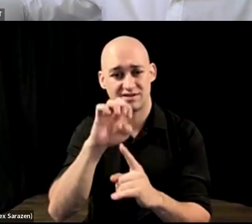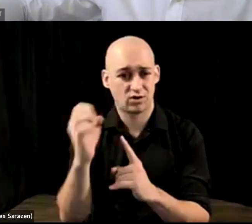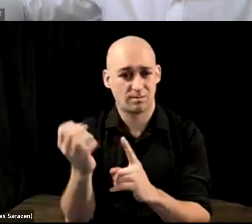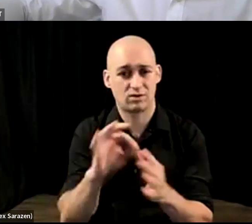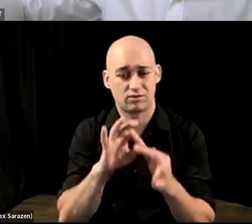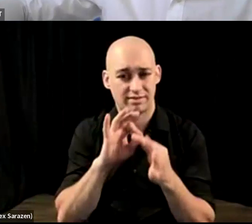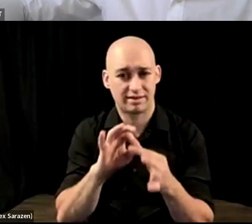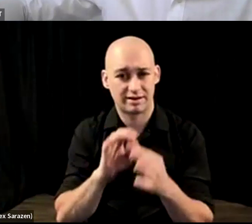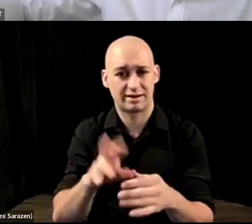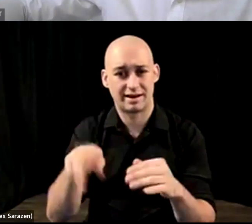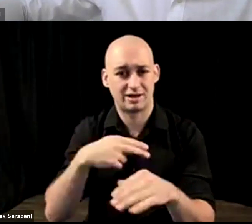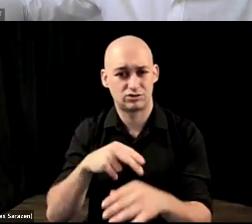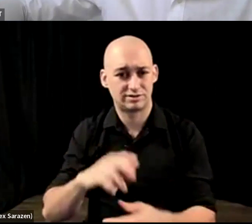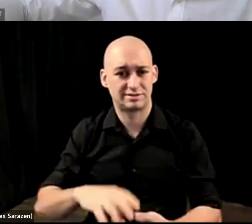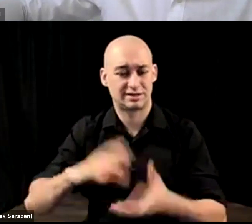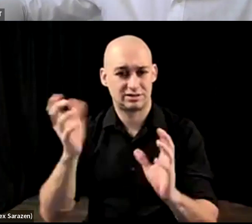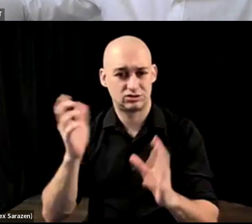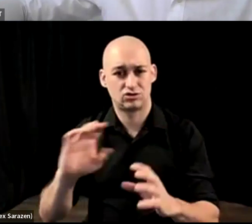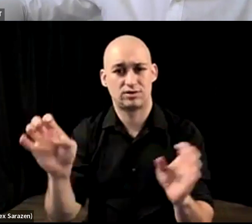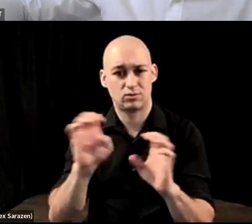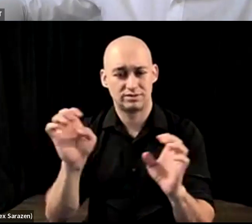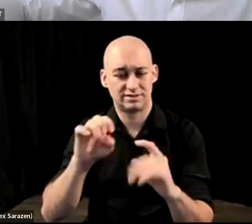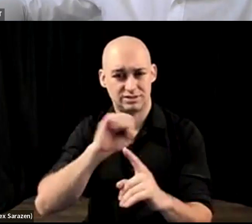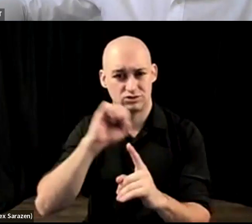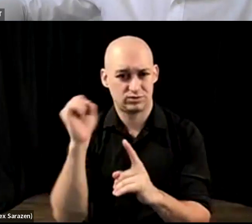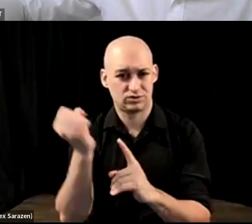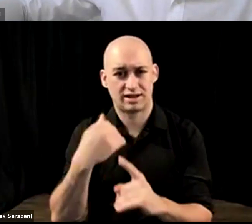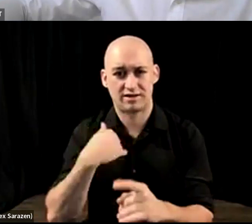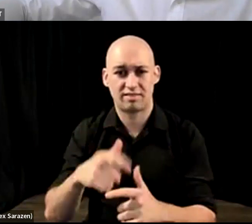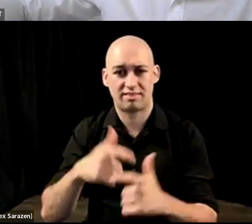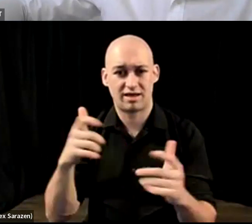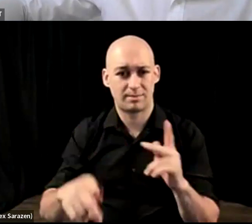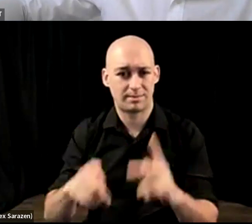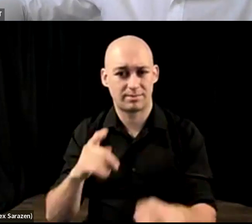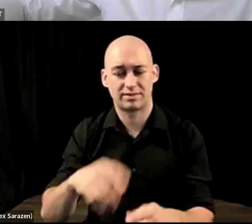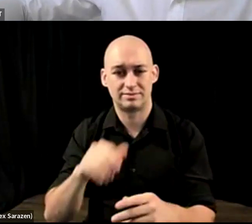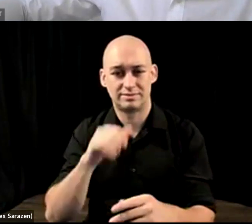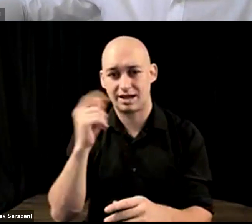and we have emergency situations. There's a lot of folks that not only get this place but lose this